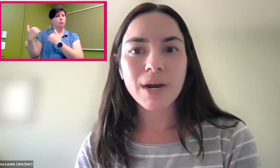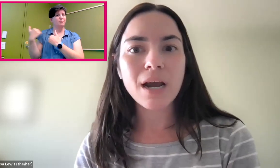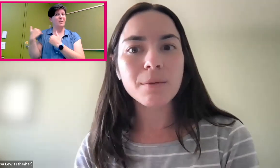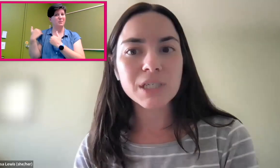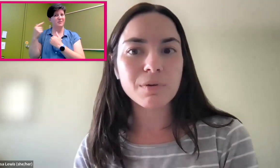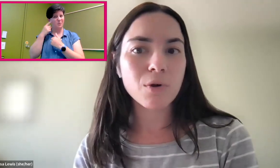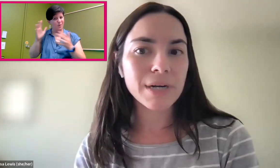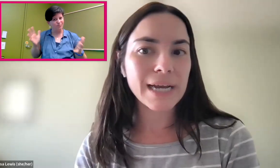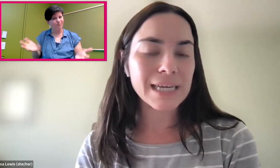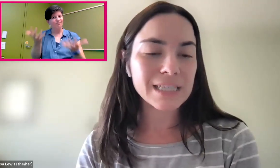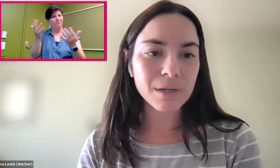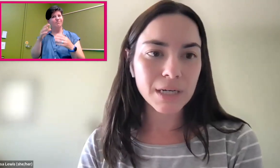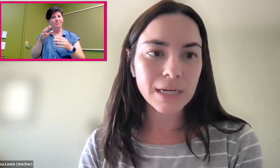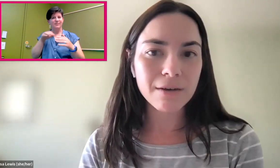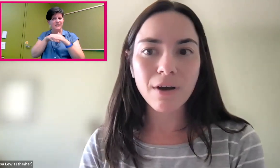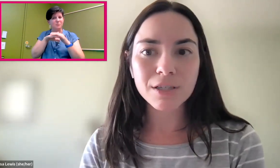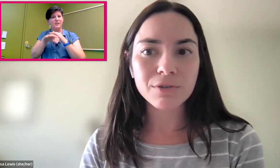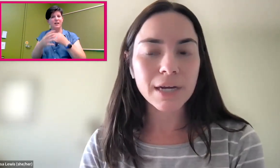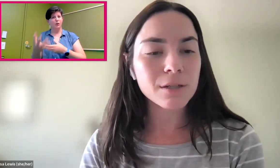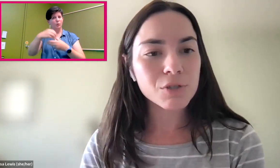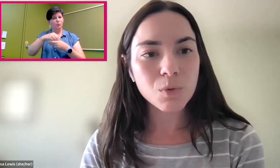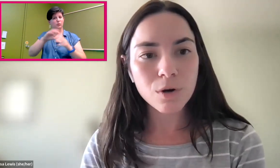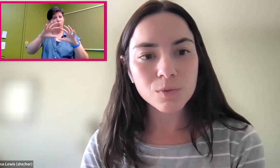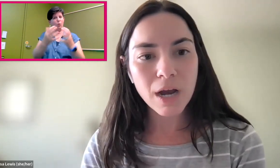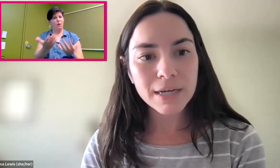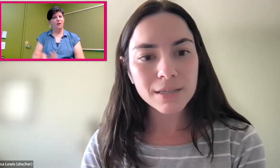when it comes to promoting accessibility and fostering inclusion worldwide?